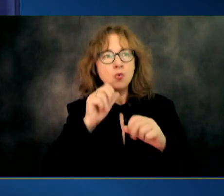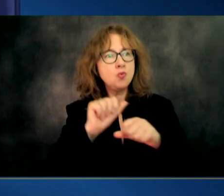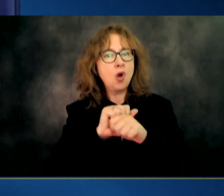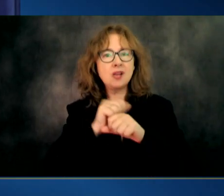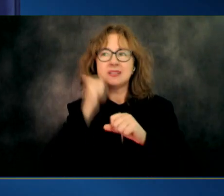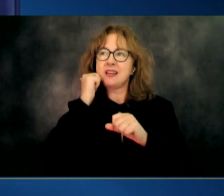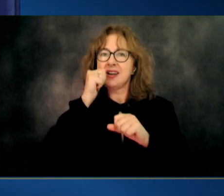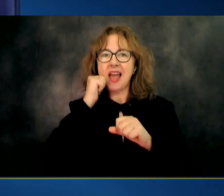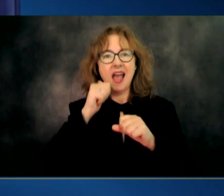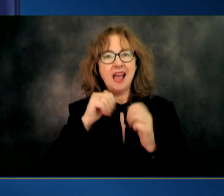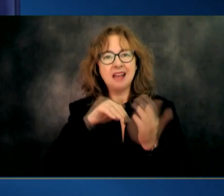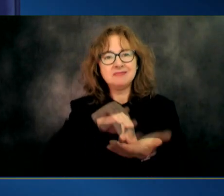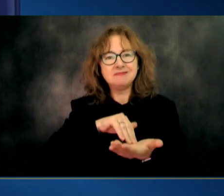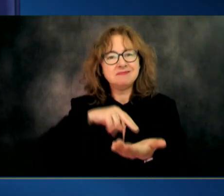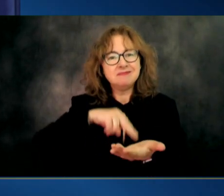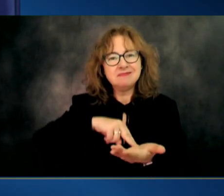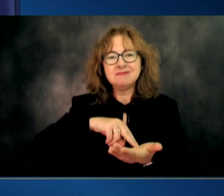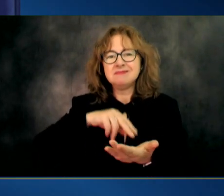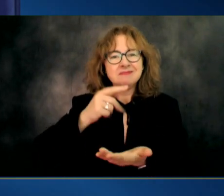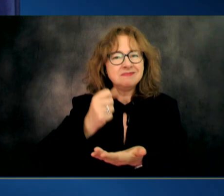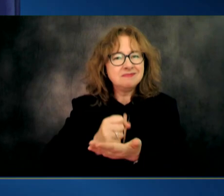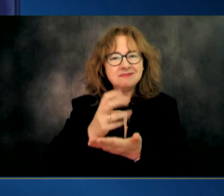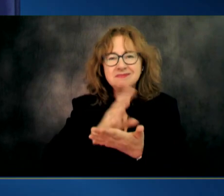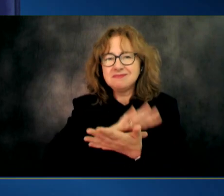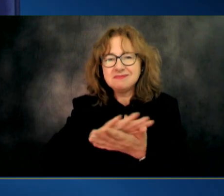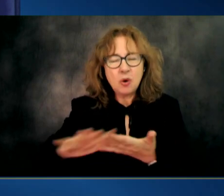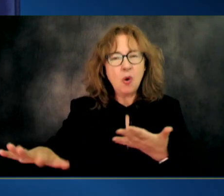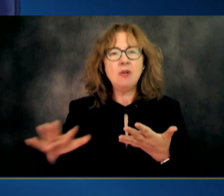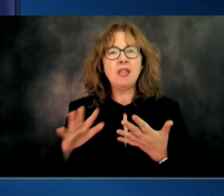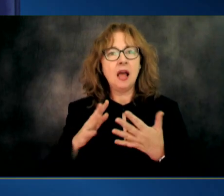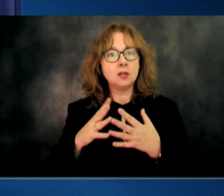the FQHCs, that's a lot of work for them. So, if there's anything from the state perspective that